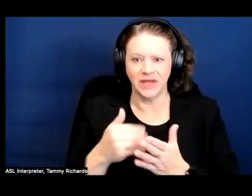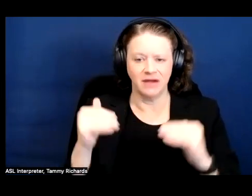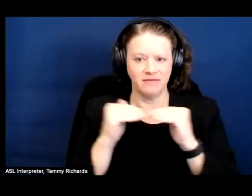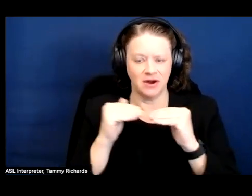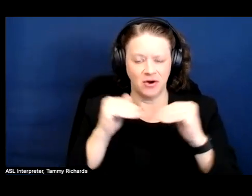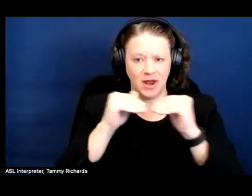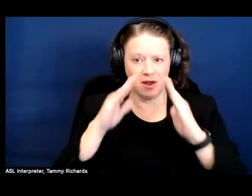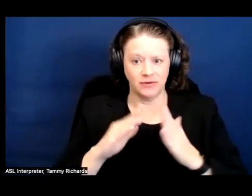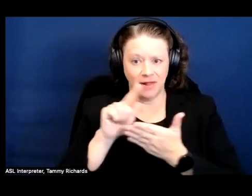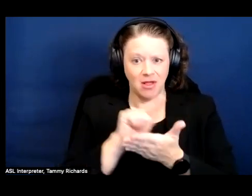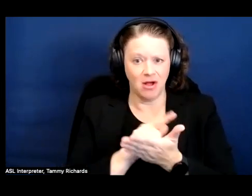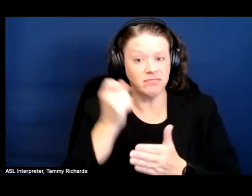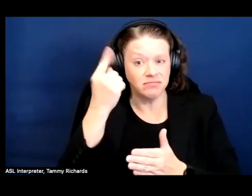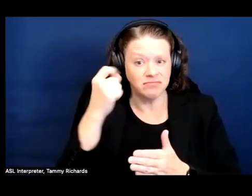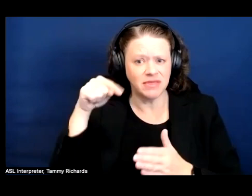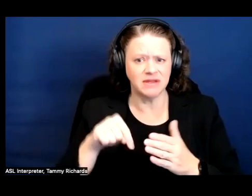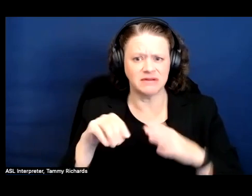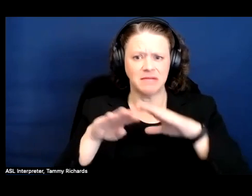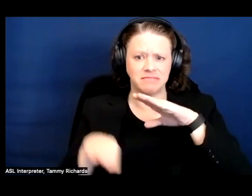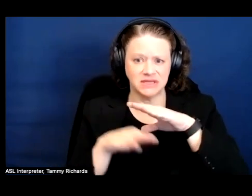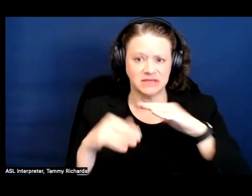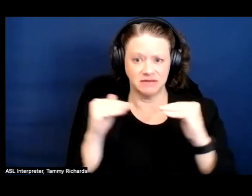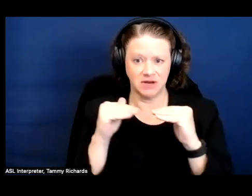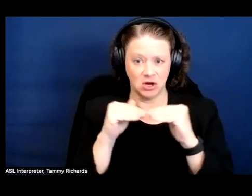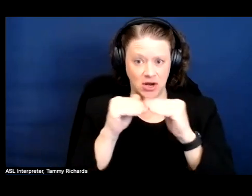that you think are of general interest to the group on this topic.